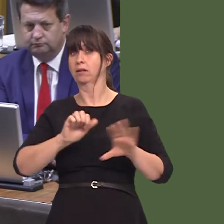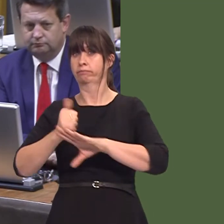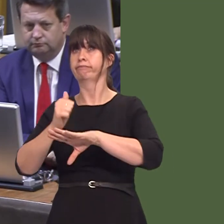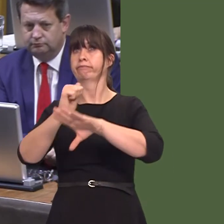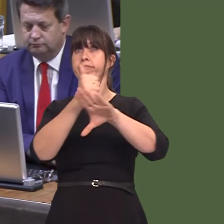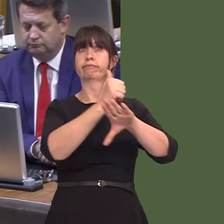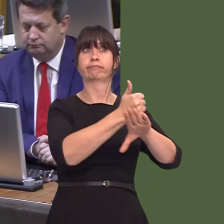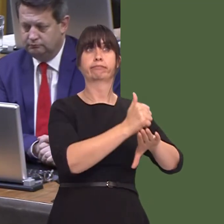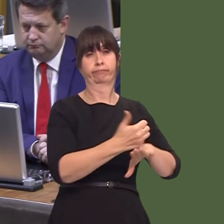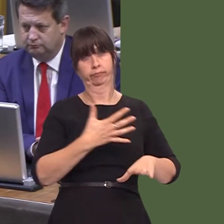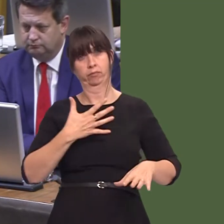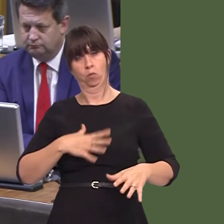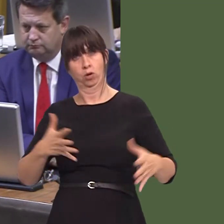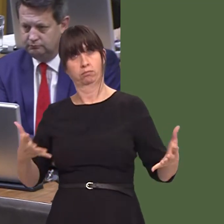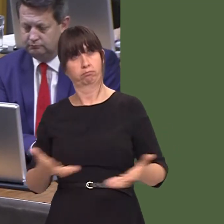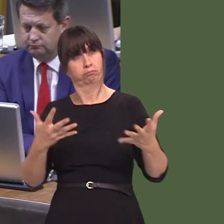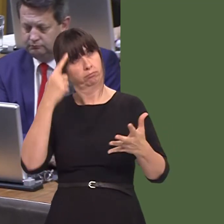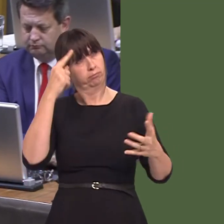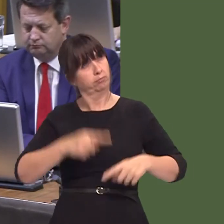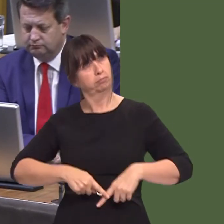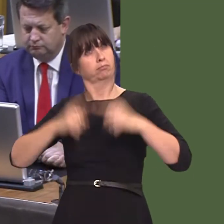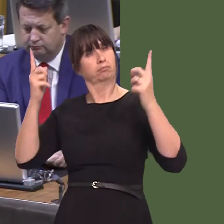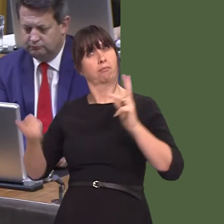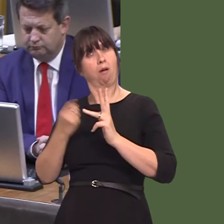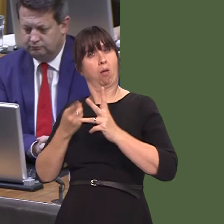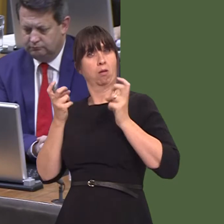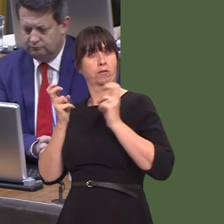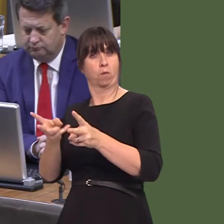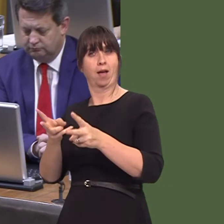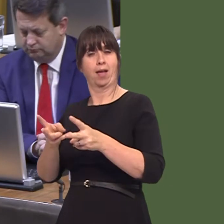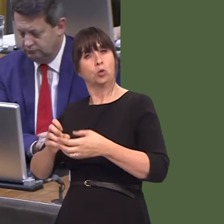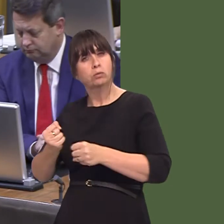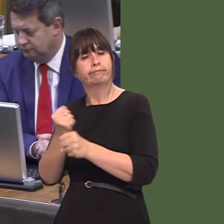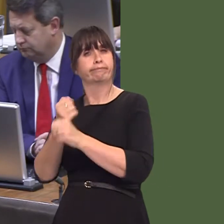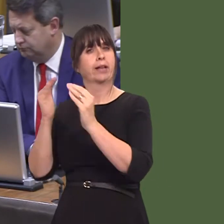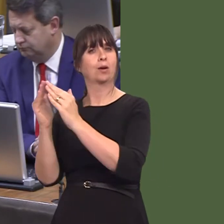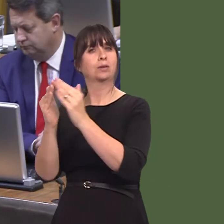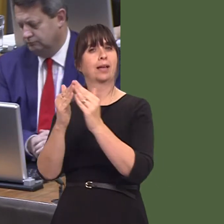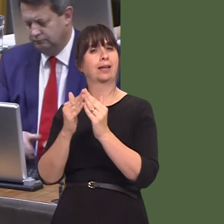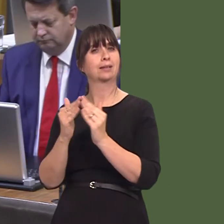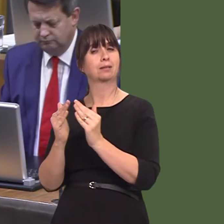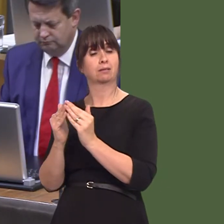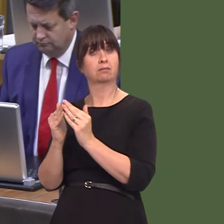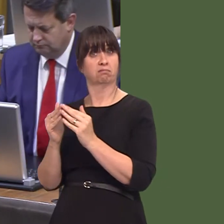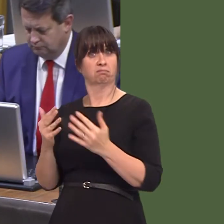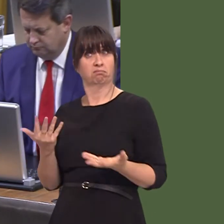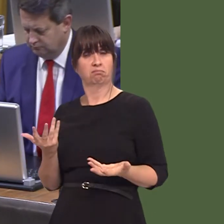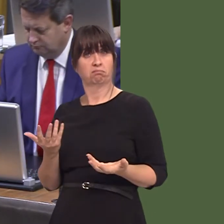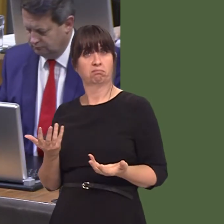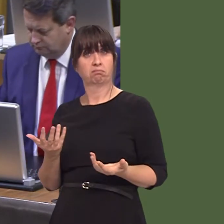Rydym niín moyn hybu ffyrdd gwahanol o adeiladau tai, gan gynnwys, wrth gwrs, ffyrdd gwahanol